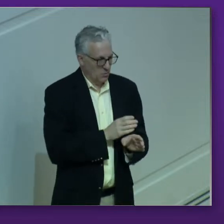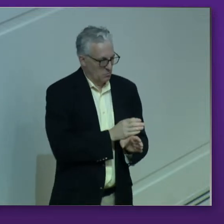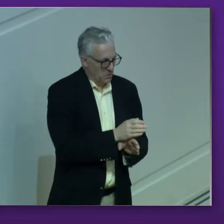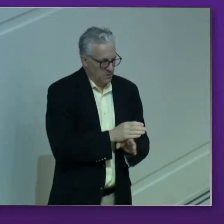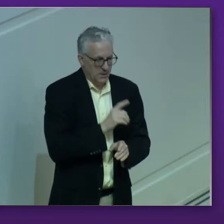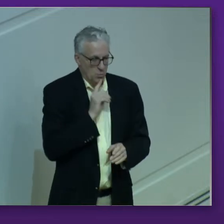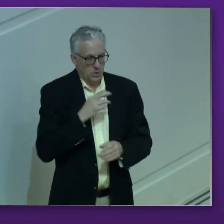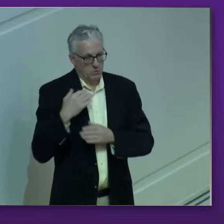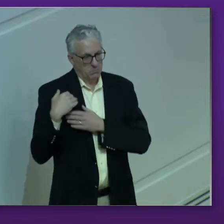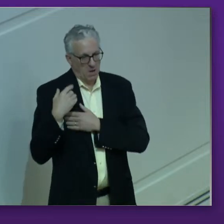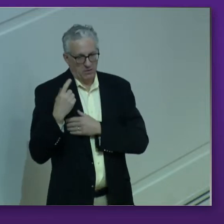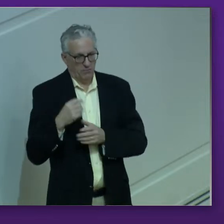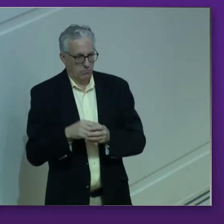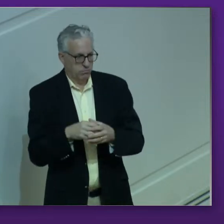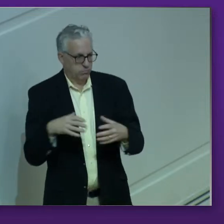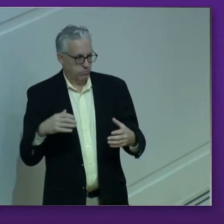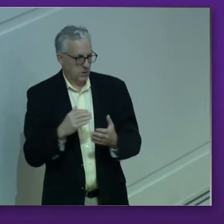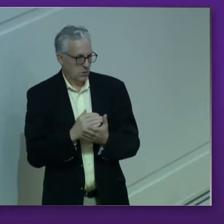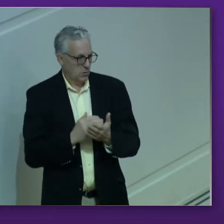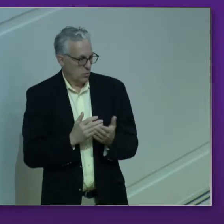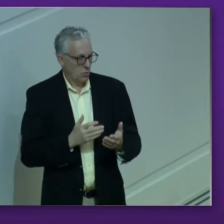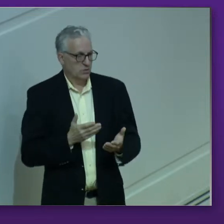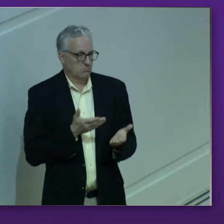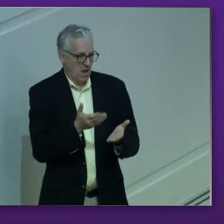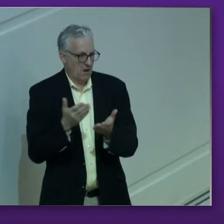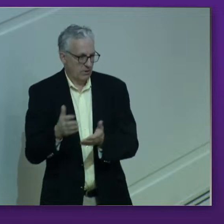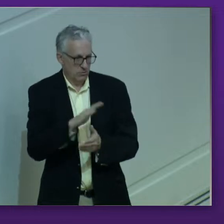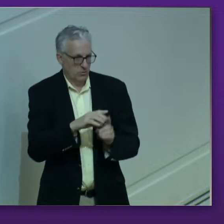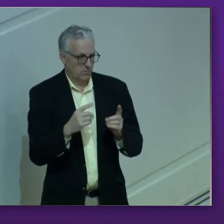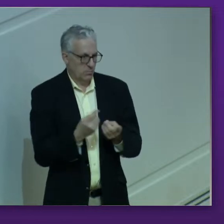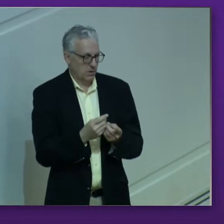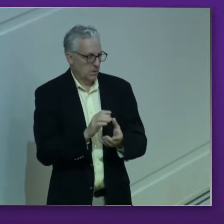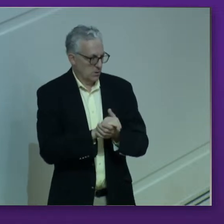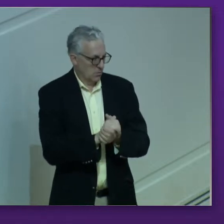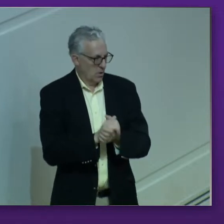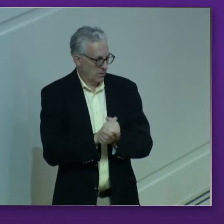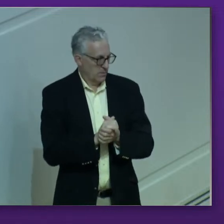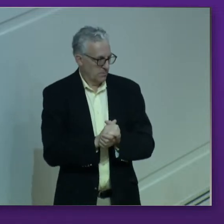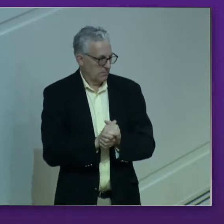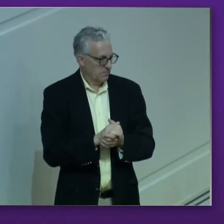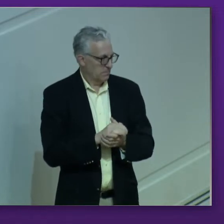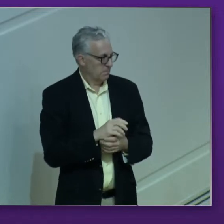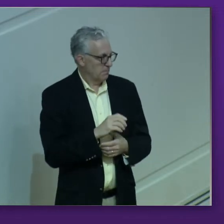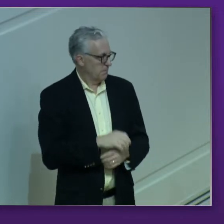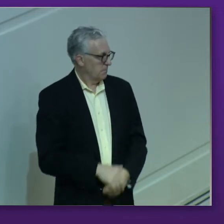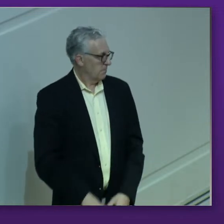SUPPORTING THEM AFTER CLASS AND KEEPING IN TOUCH WITH THEM WELL AFTER THE SEMESTER IS OVER. SHE